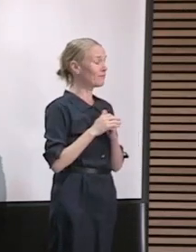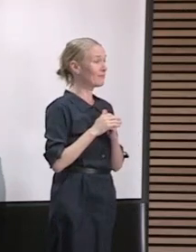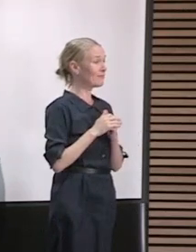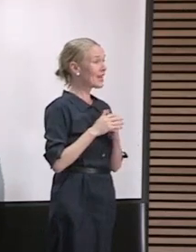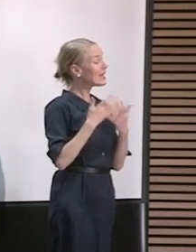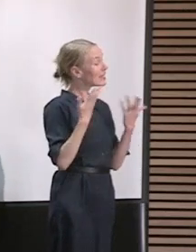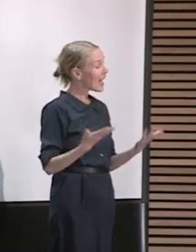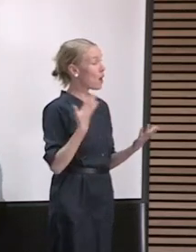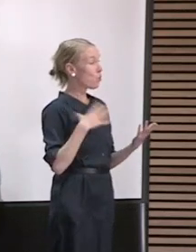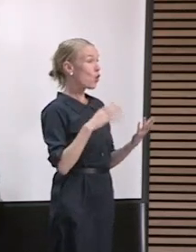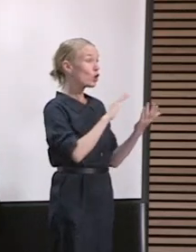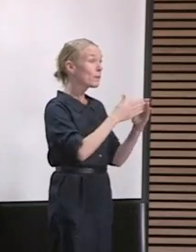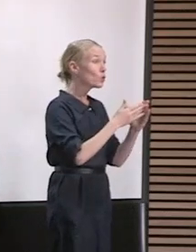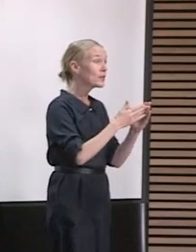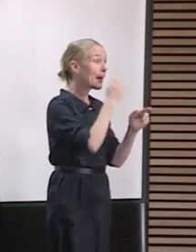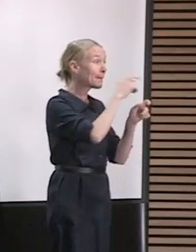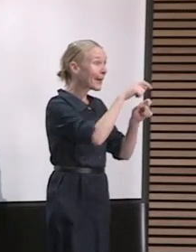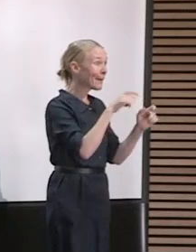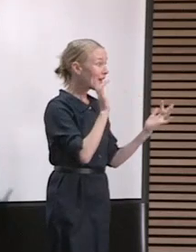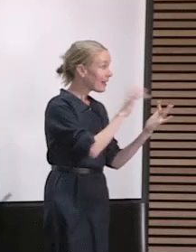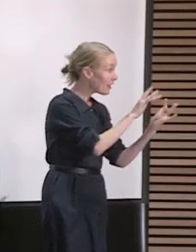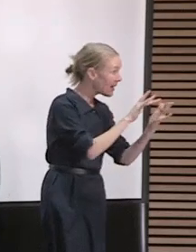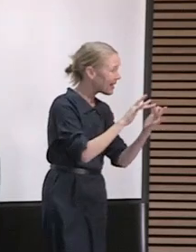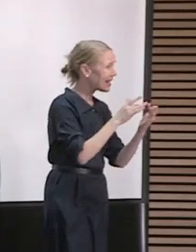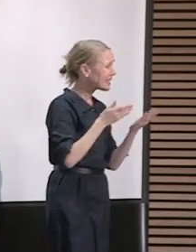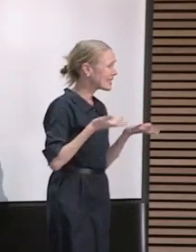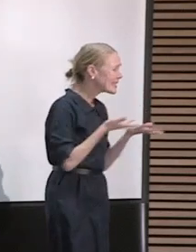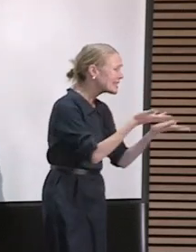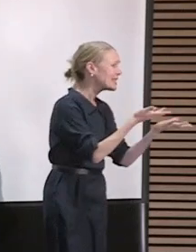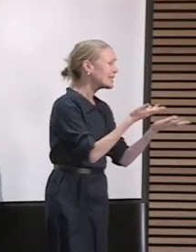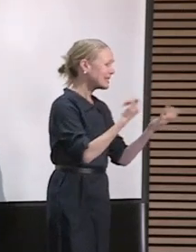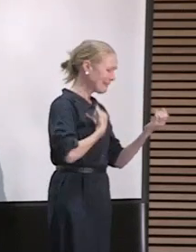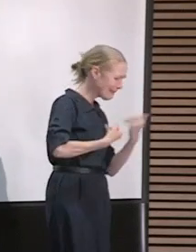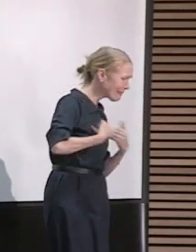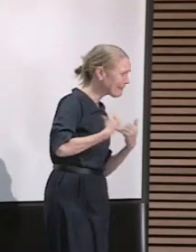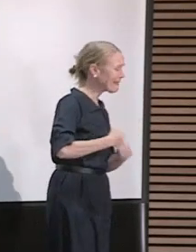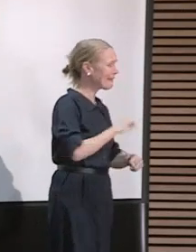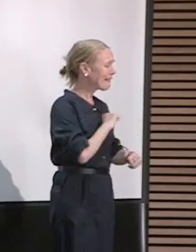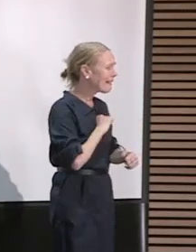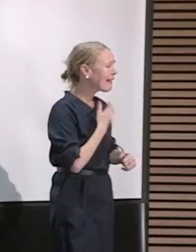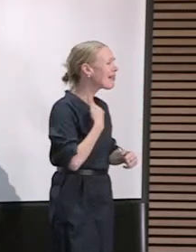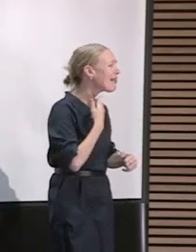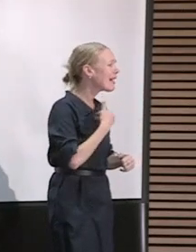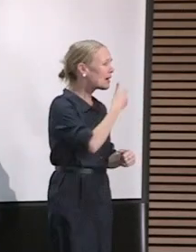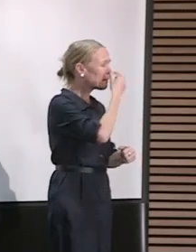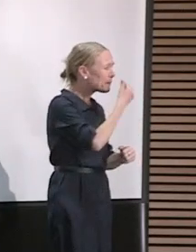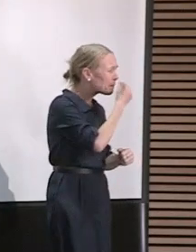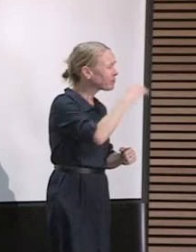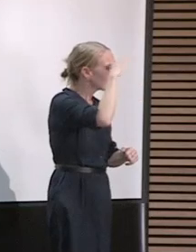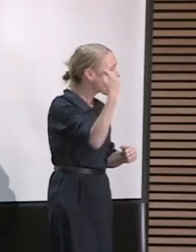plenty of availability of testing. Our focus at the moment is on engaging with communities to get people to get tested if they're showing